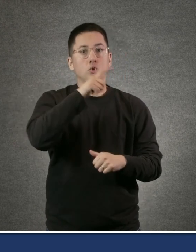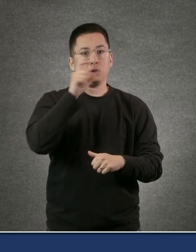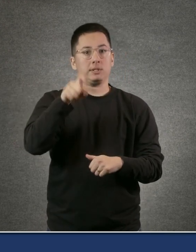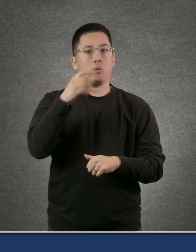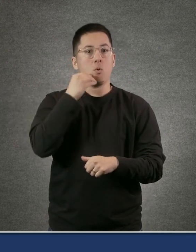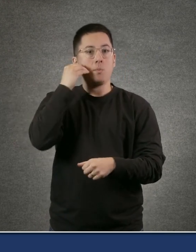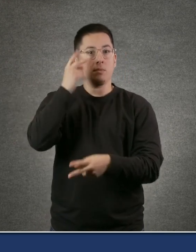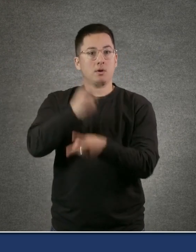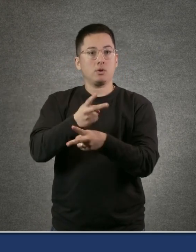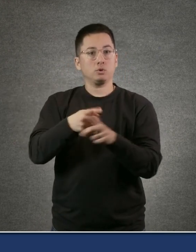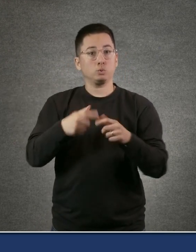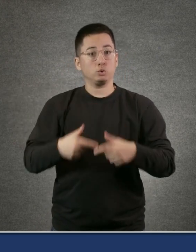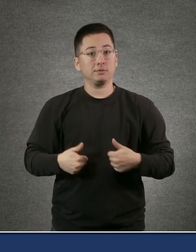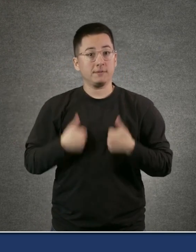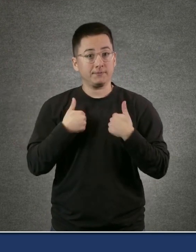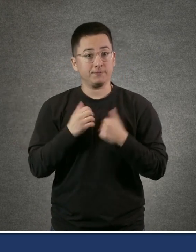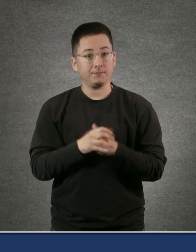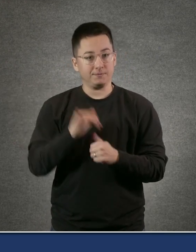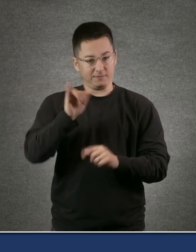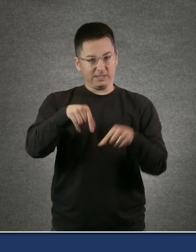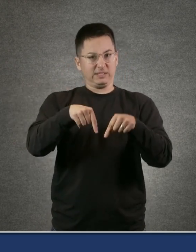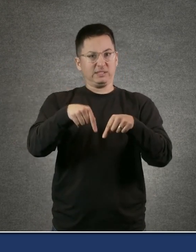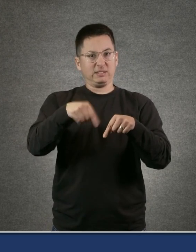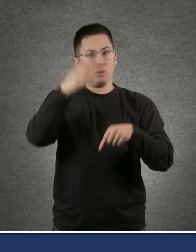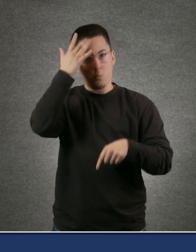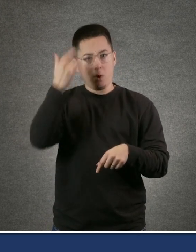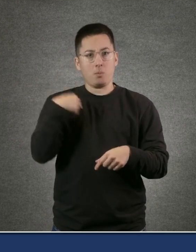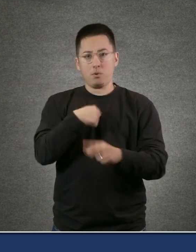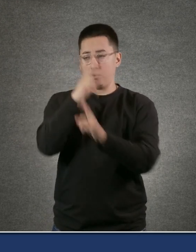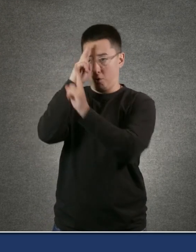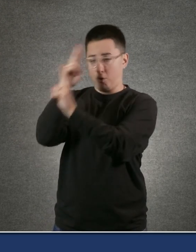why we honor Damon today and every day.